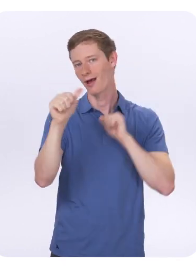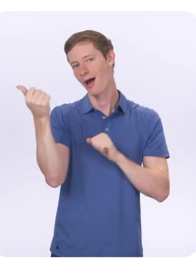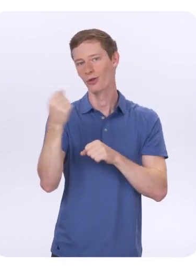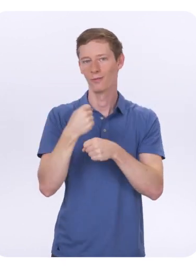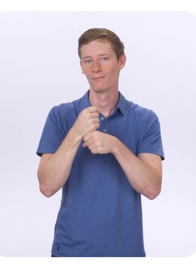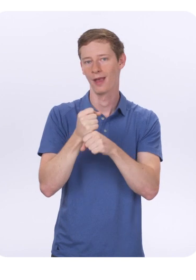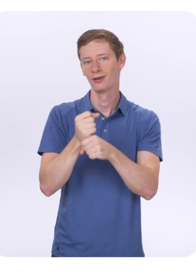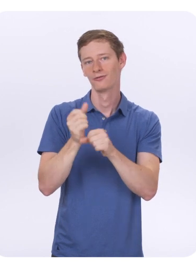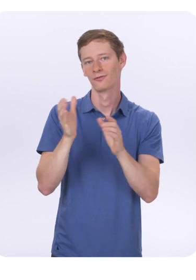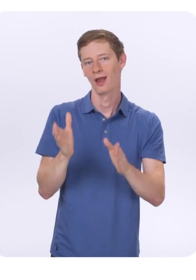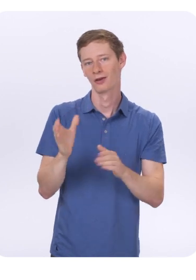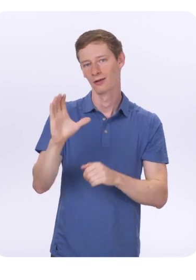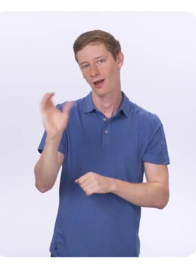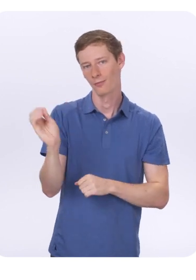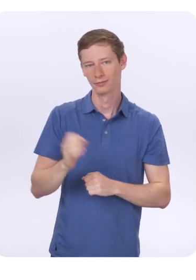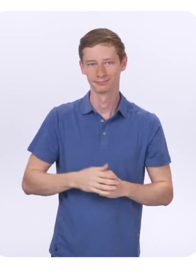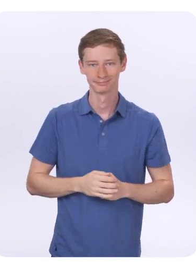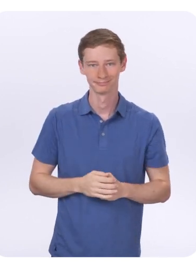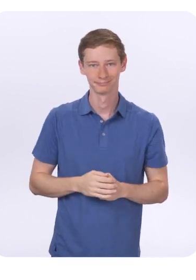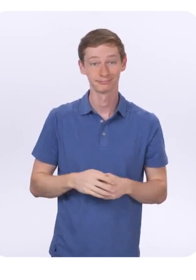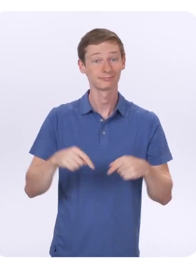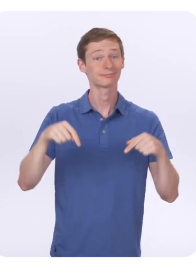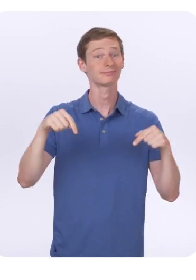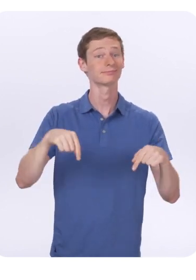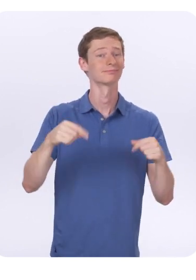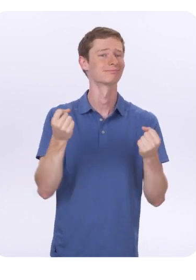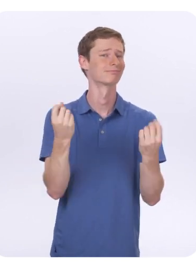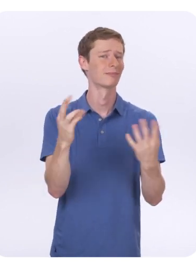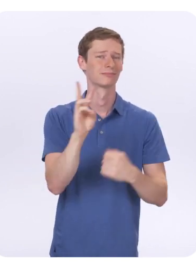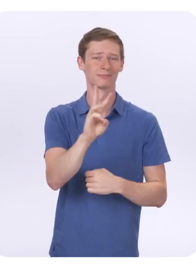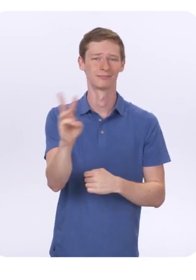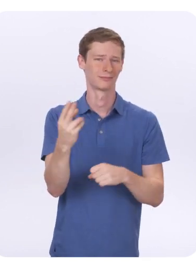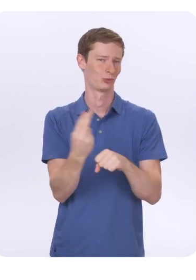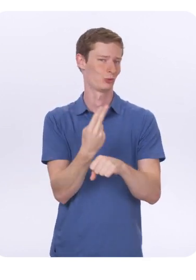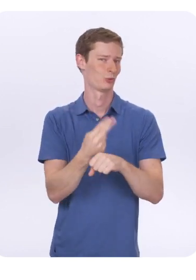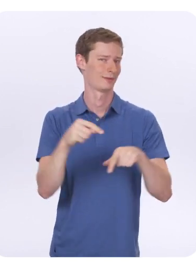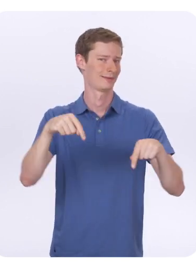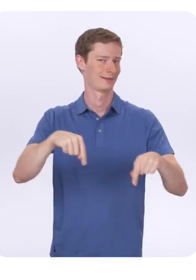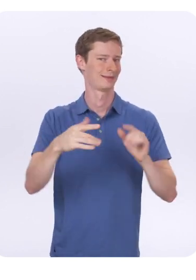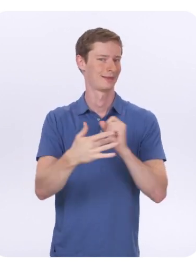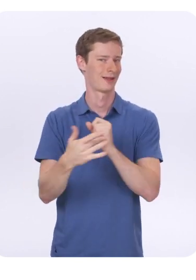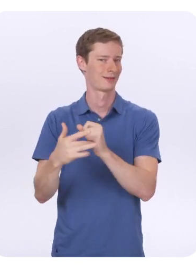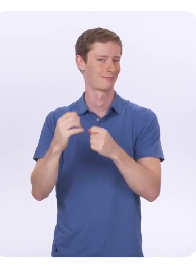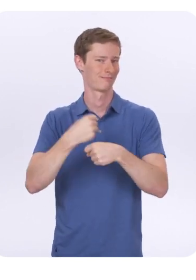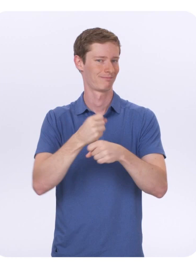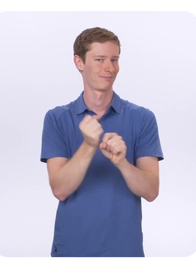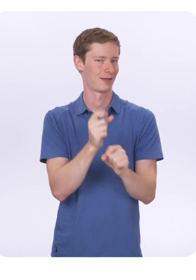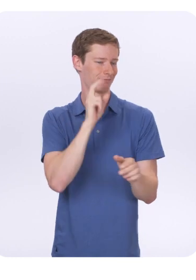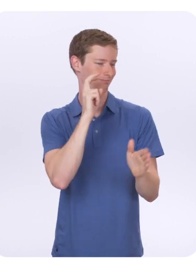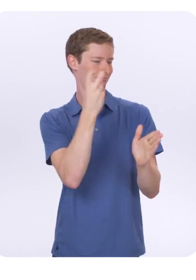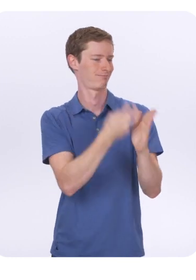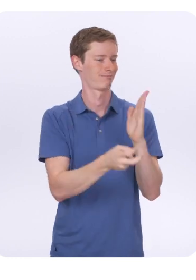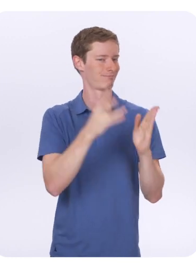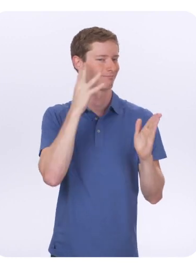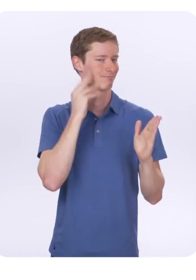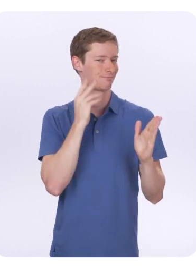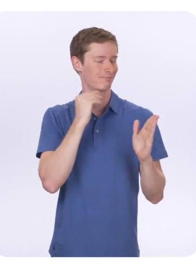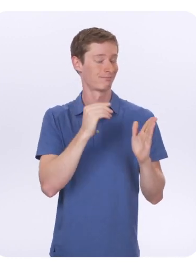Many sites are using this technology to create immersive experiences. The landing page of the Quest browser